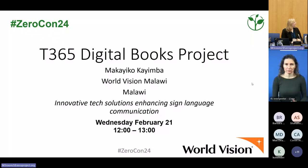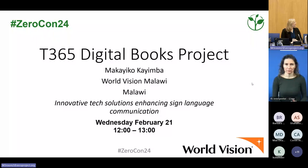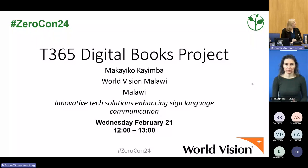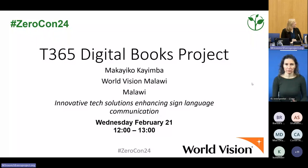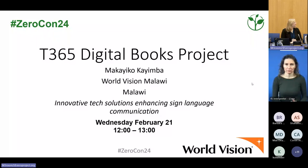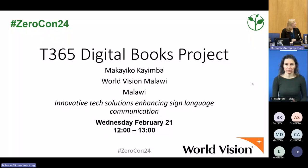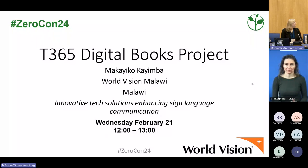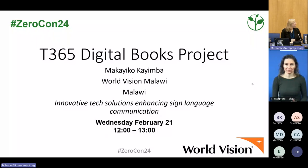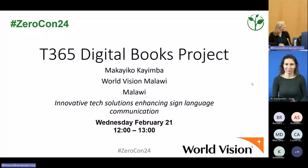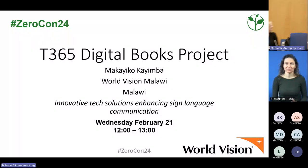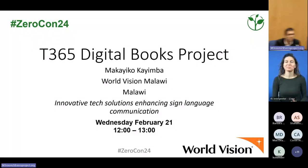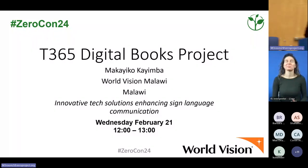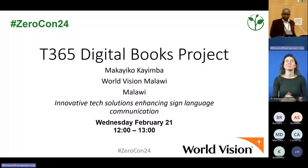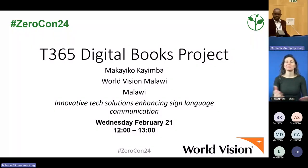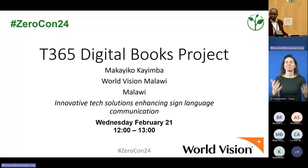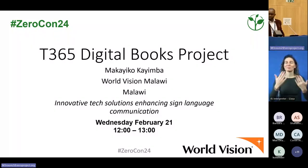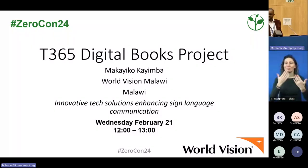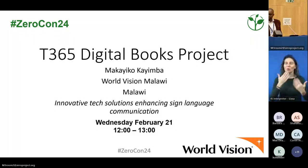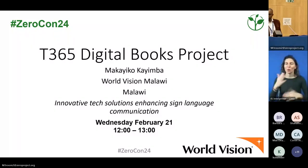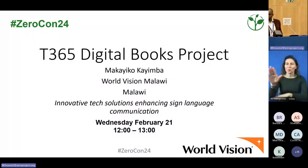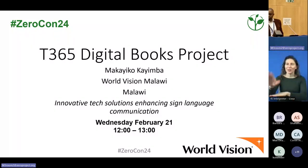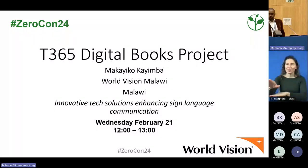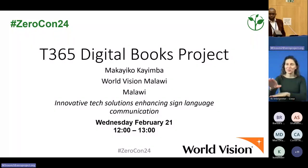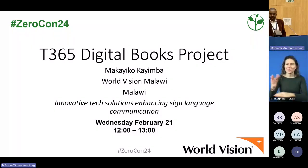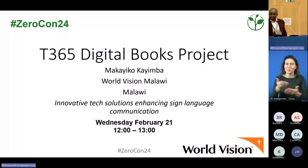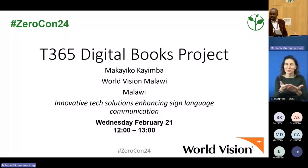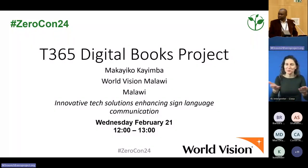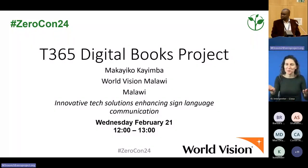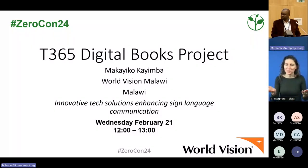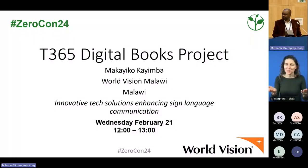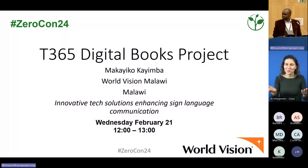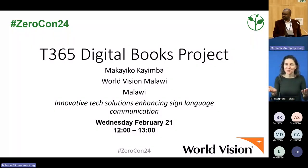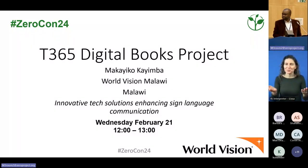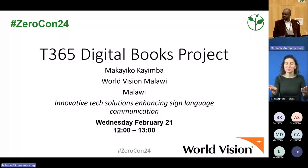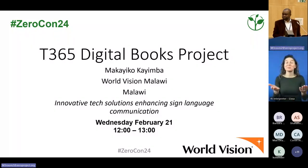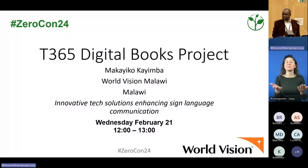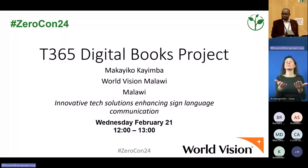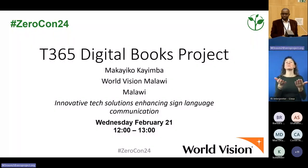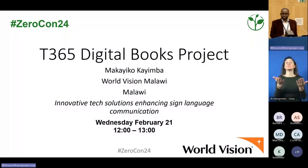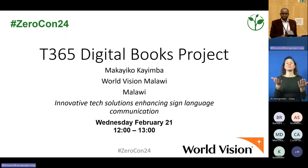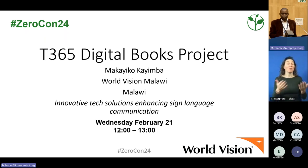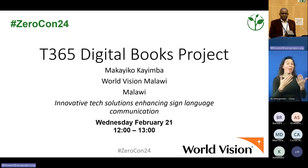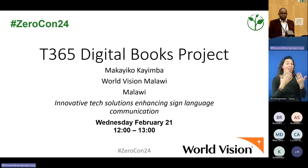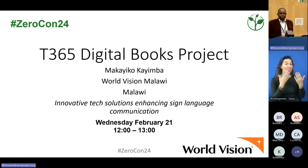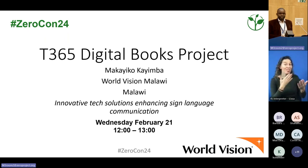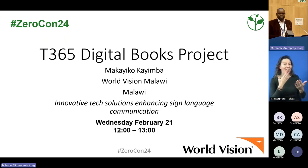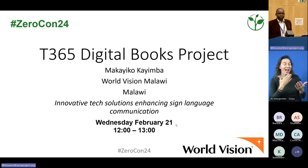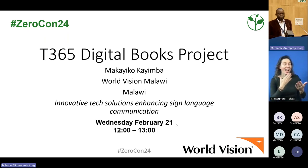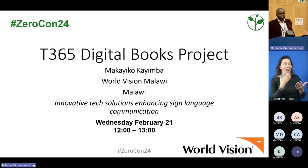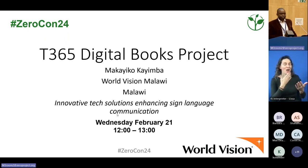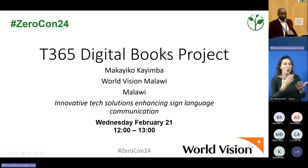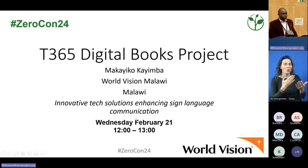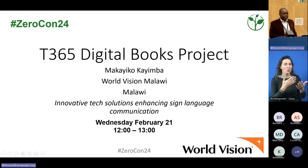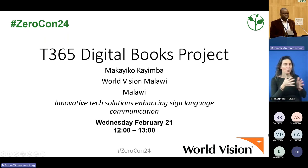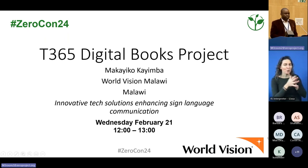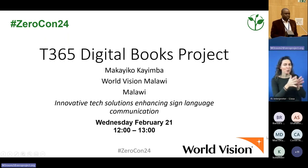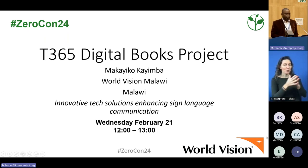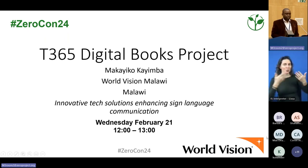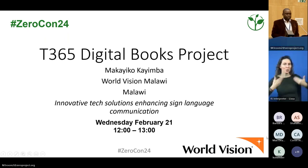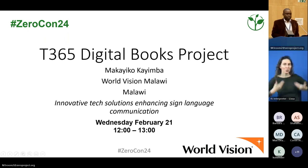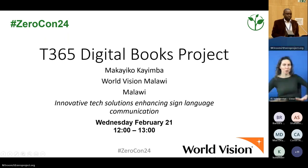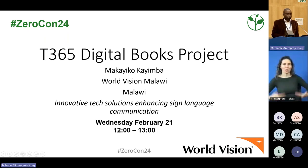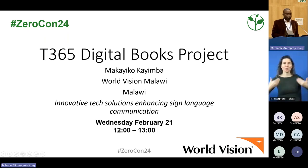Good afternoon. Thank you, Alison, for the introductions. I am from Malawi. So,